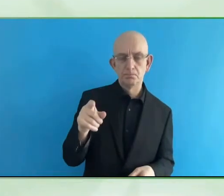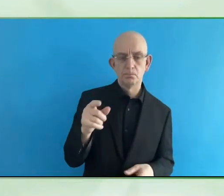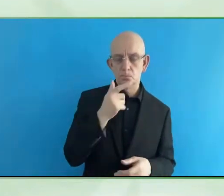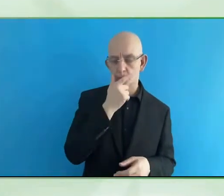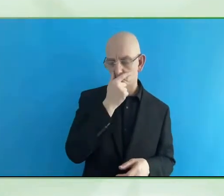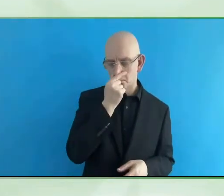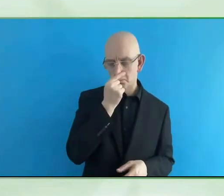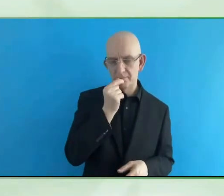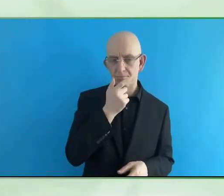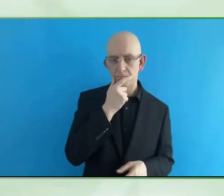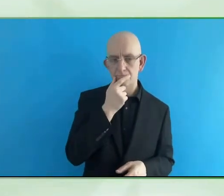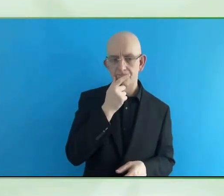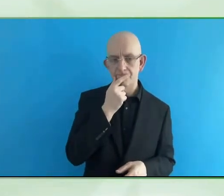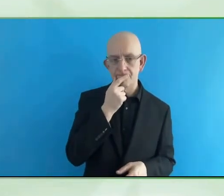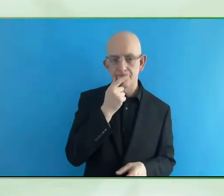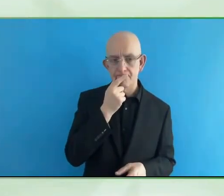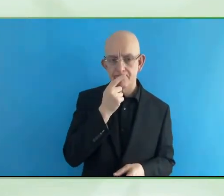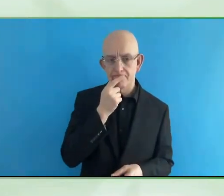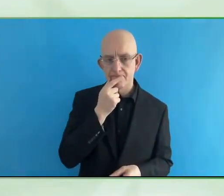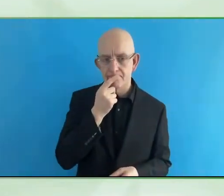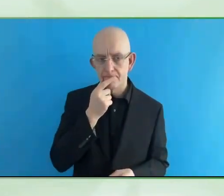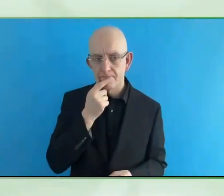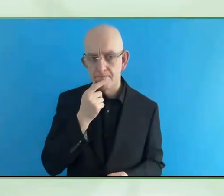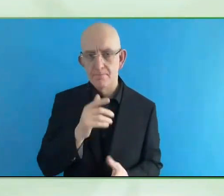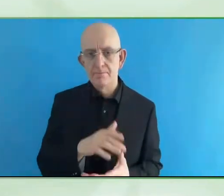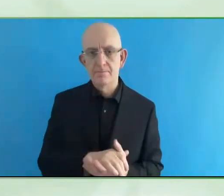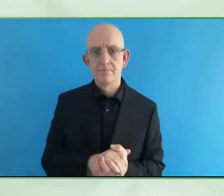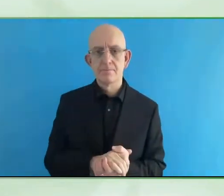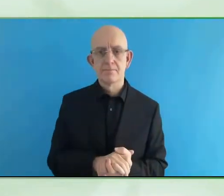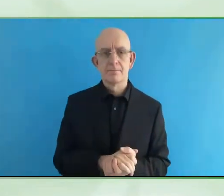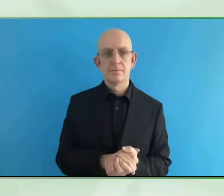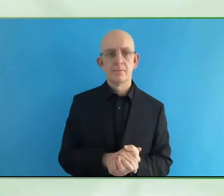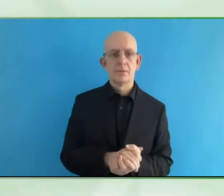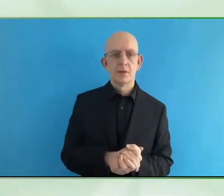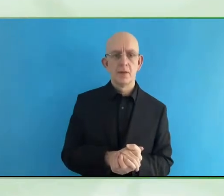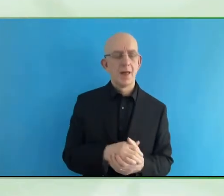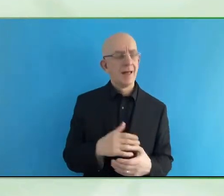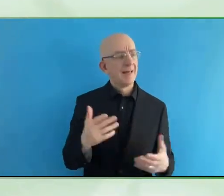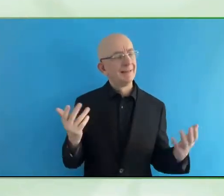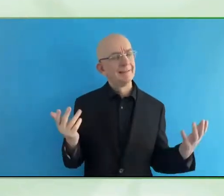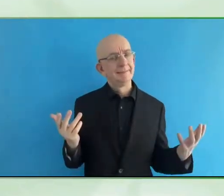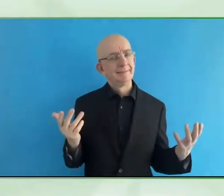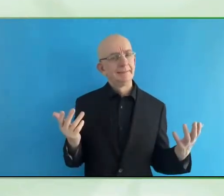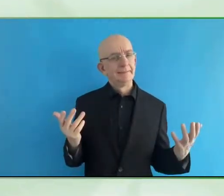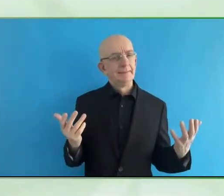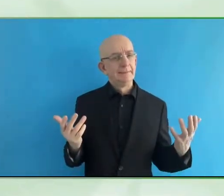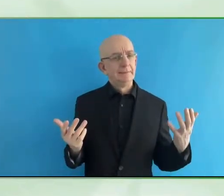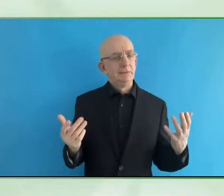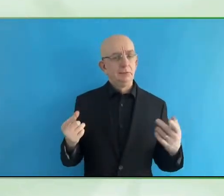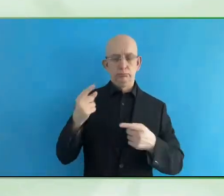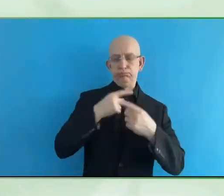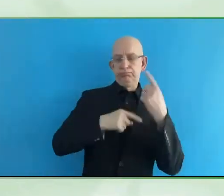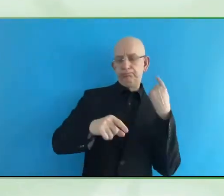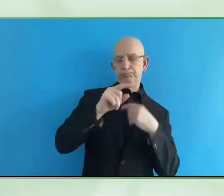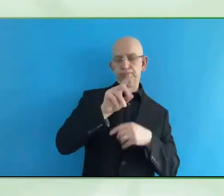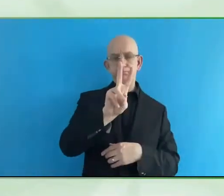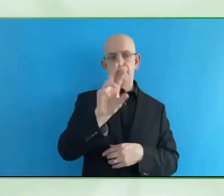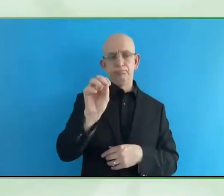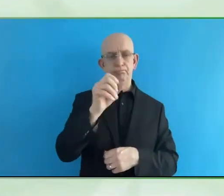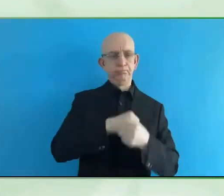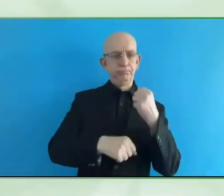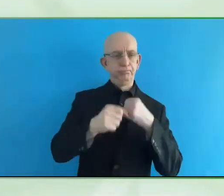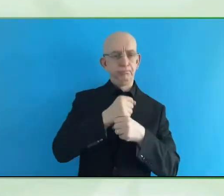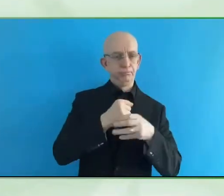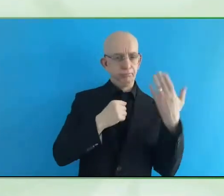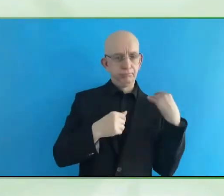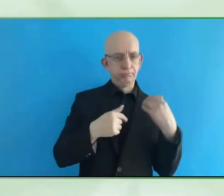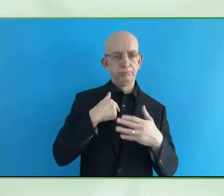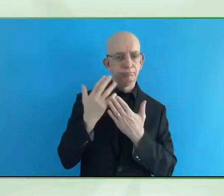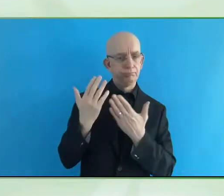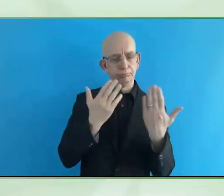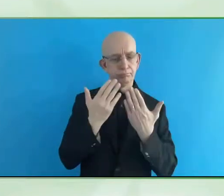I think the time, he was interested in bringing models and this was the first I have seen